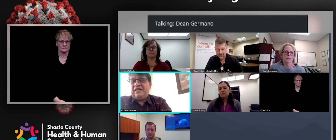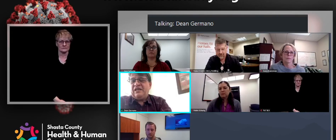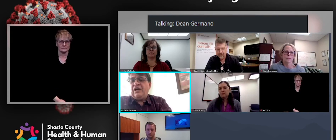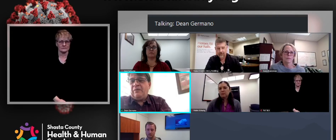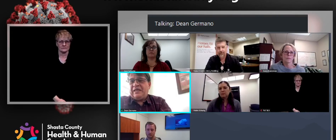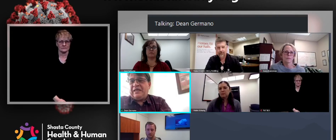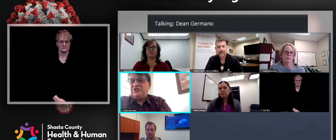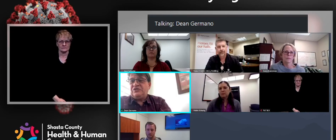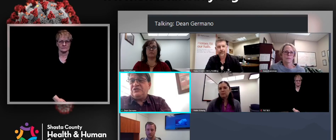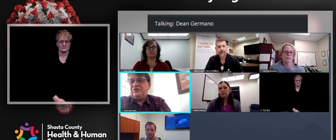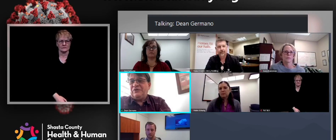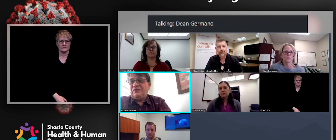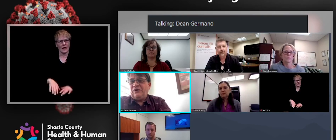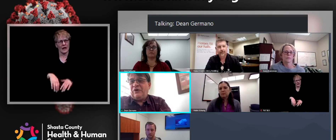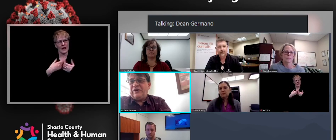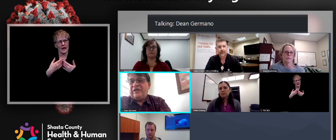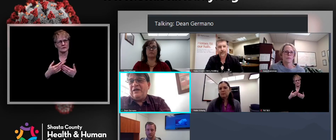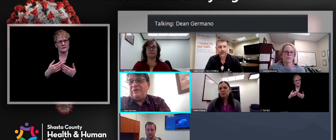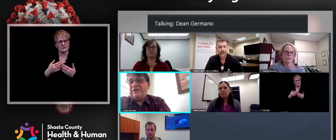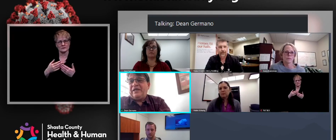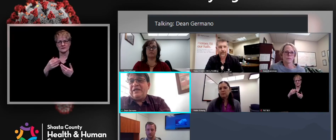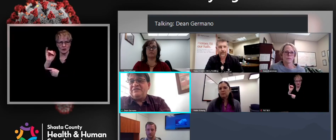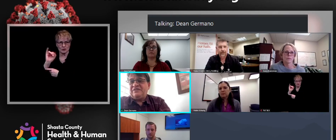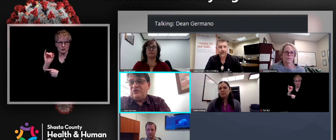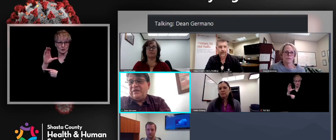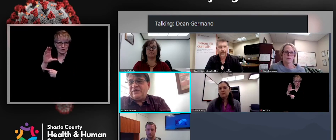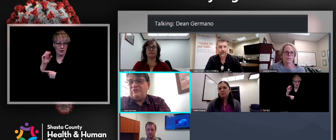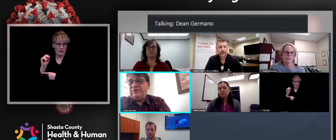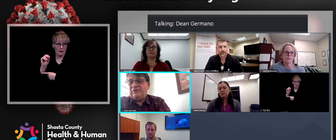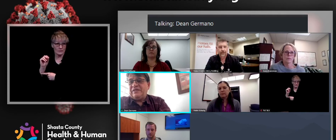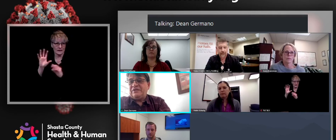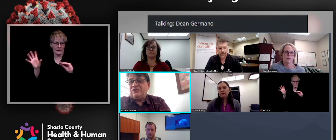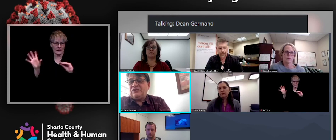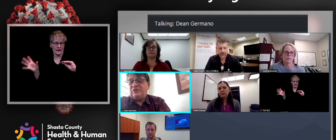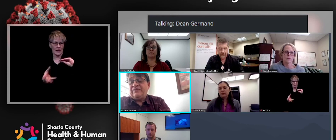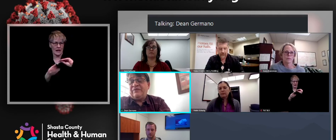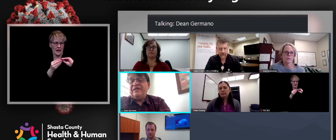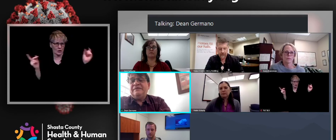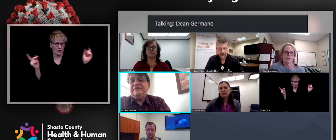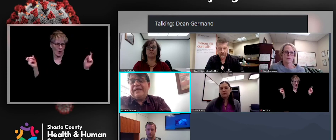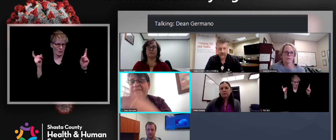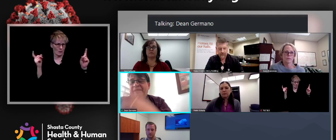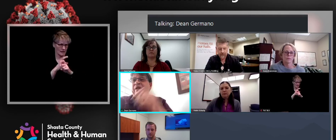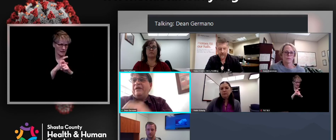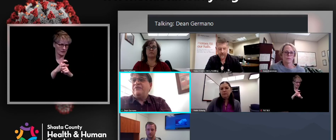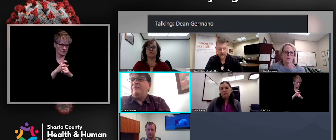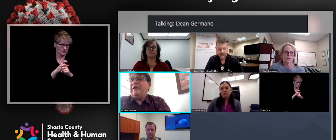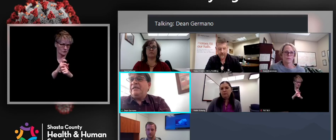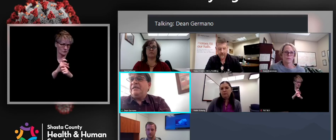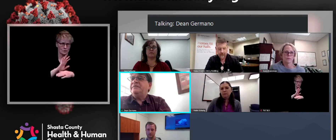complication to already a complicated situation with us in terms of... Whatever it might mean.